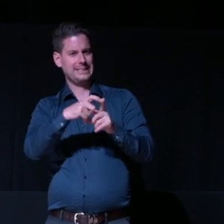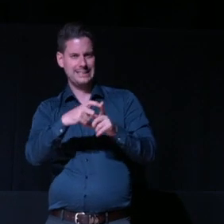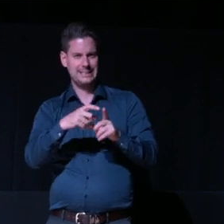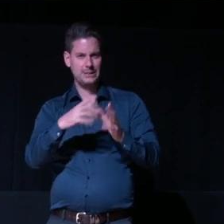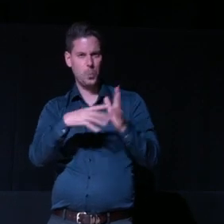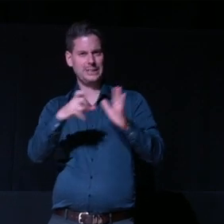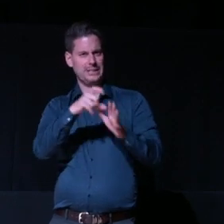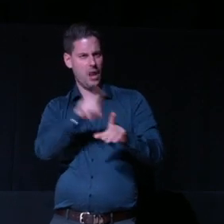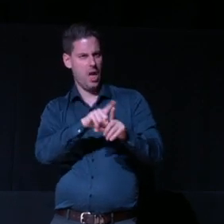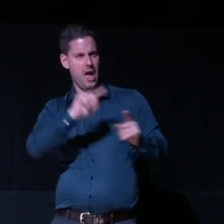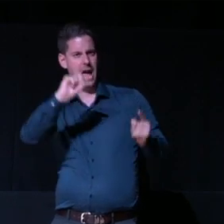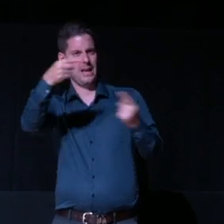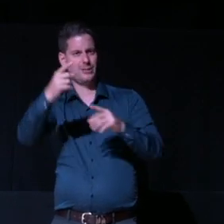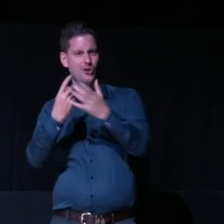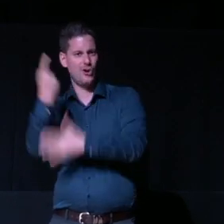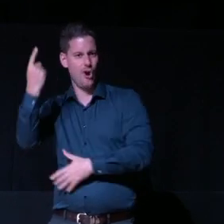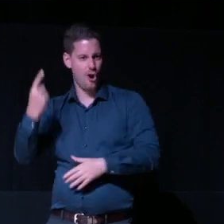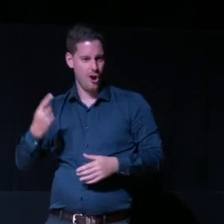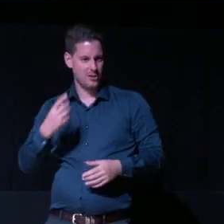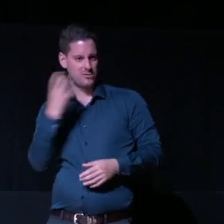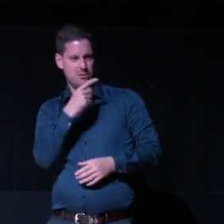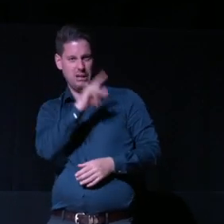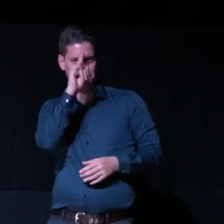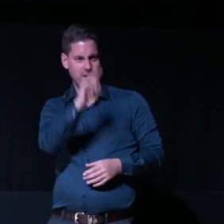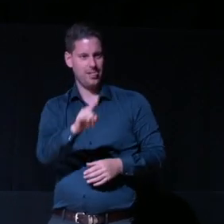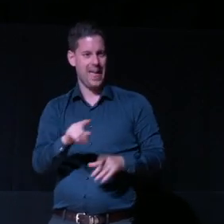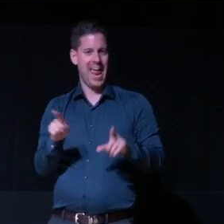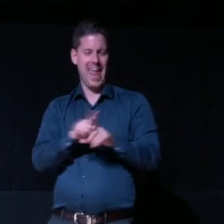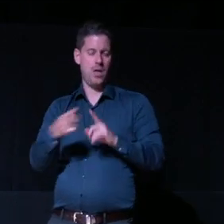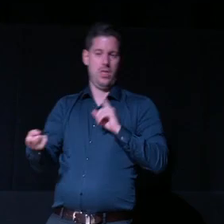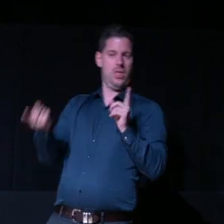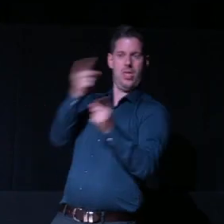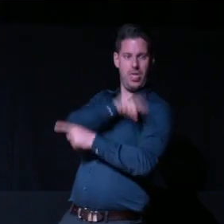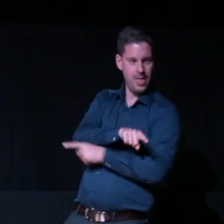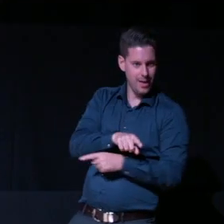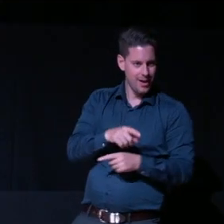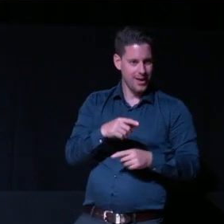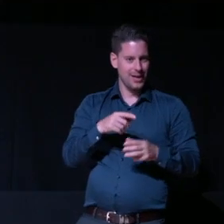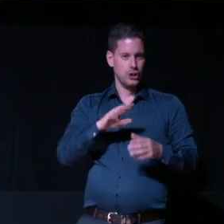Now it's like queer trans witches who are. How the wheel. Yeah.